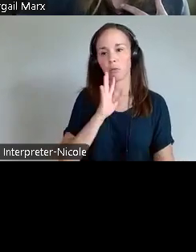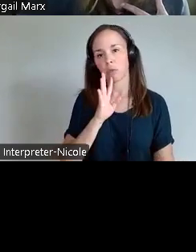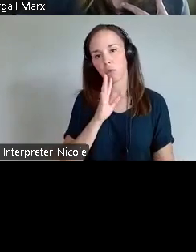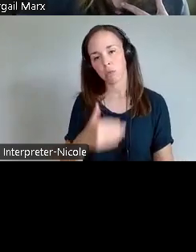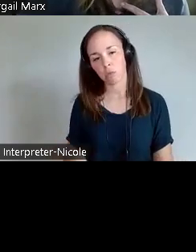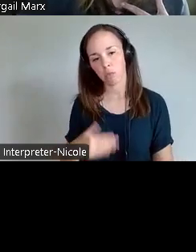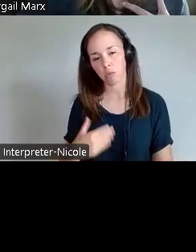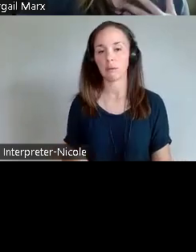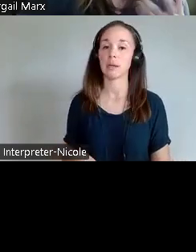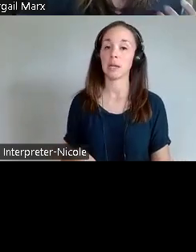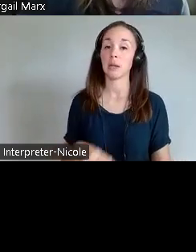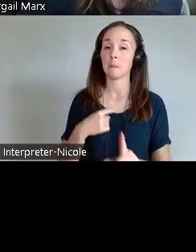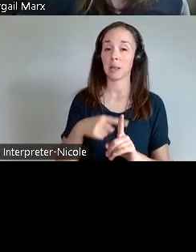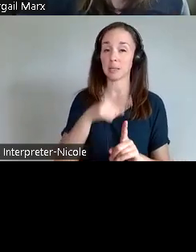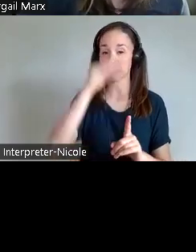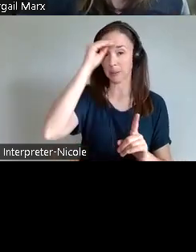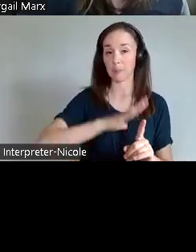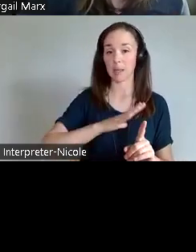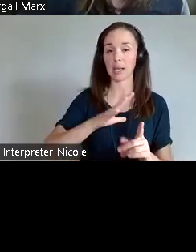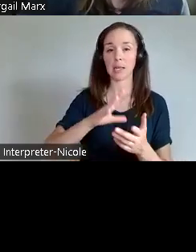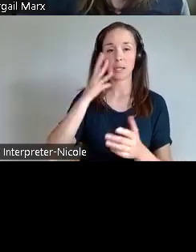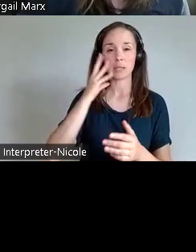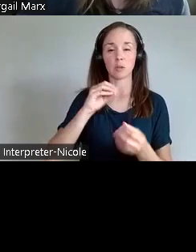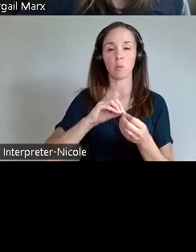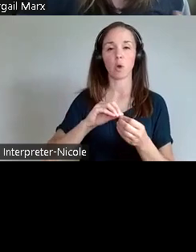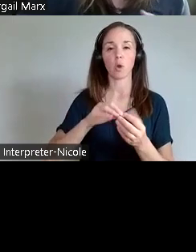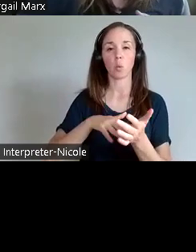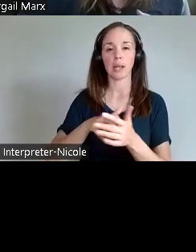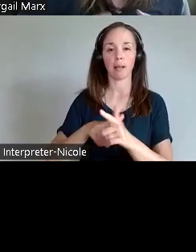At this point, he was also experiencing more weakness in his left hand, but still able to